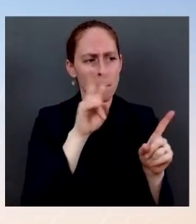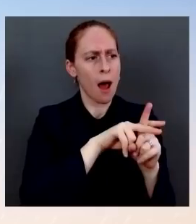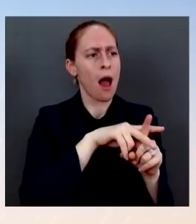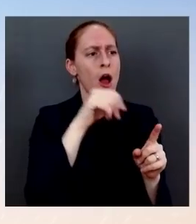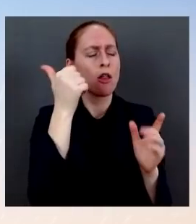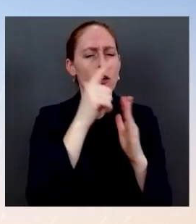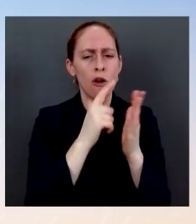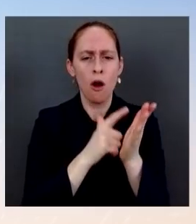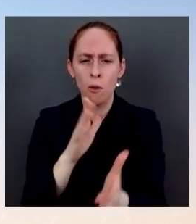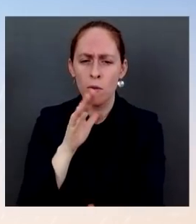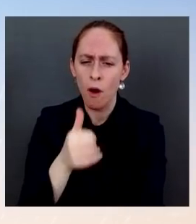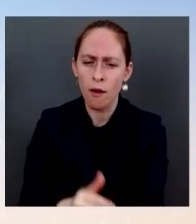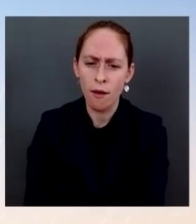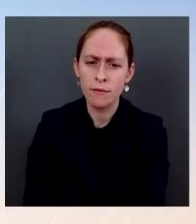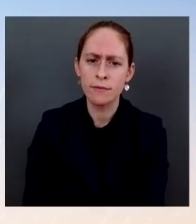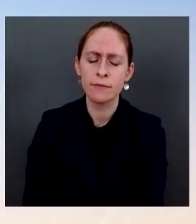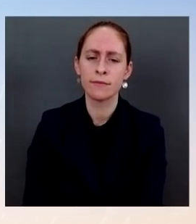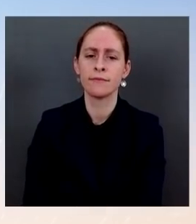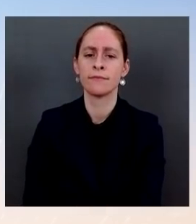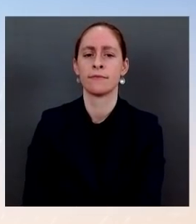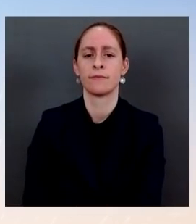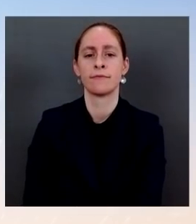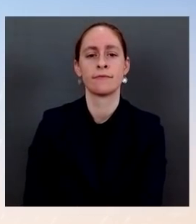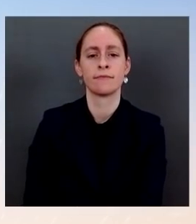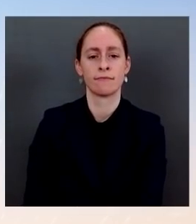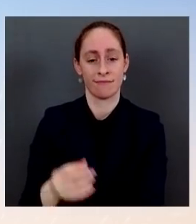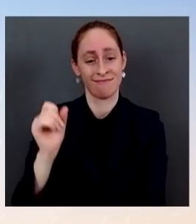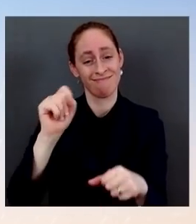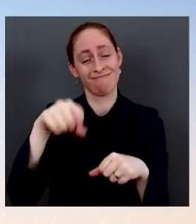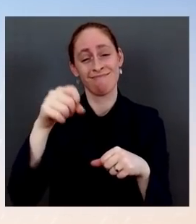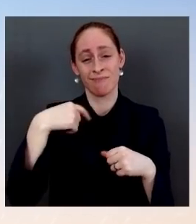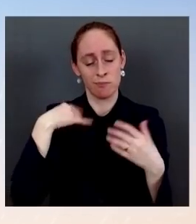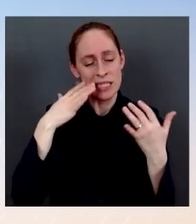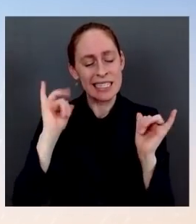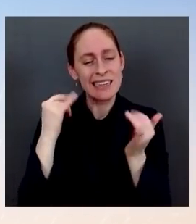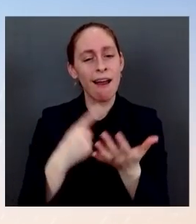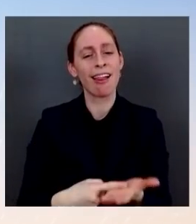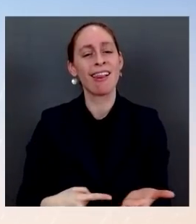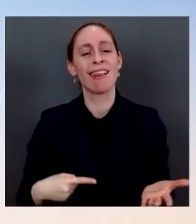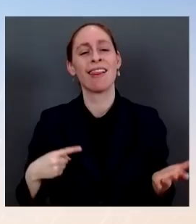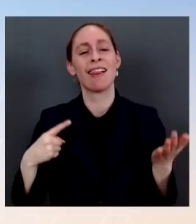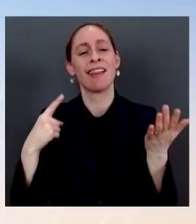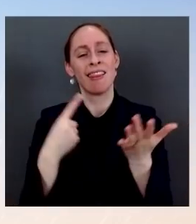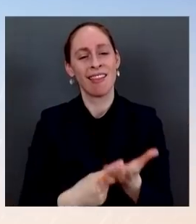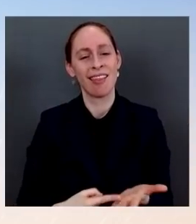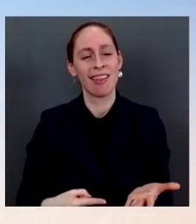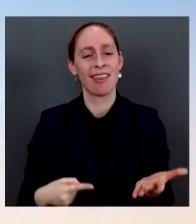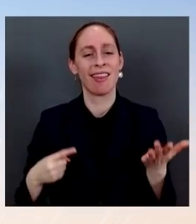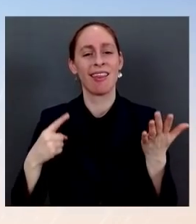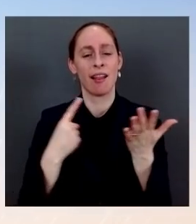The President was asked about voting rights specifically, on the filibuster specifically. He said -- I would just reiterate